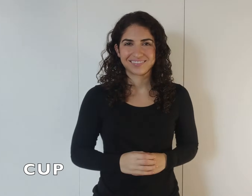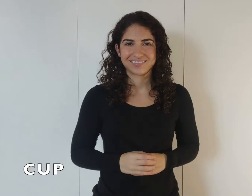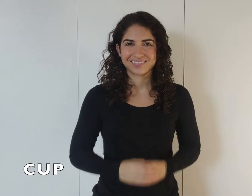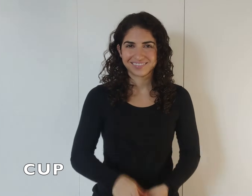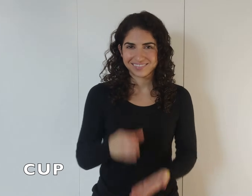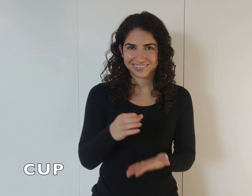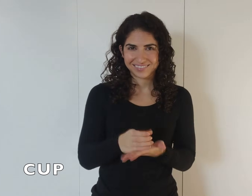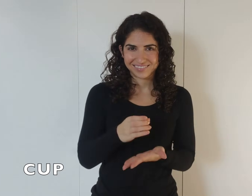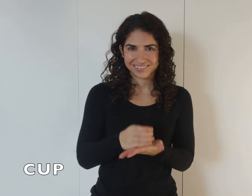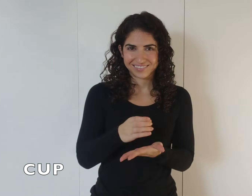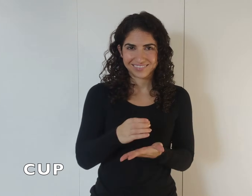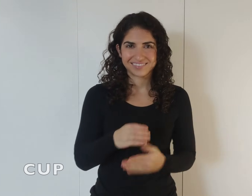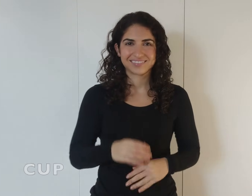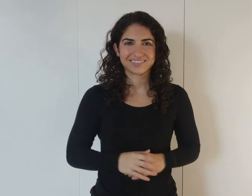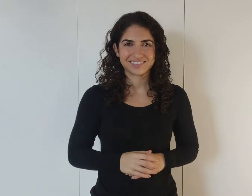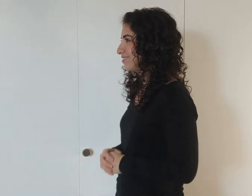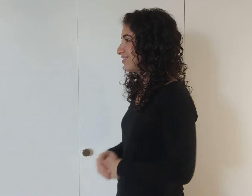CUP.